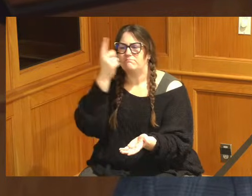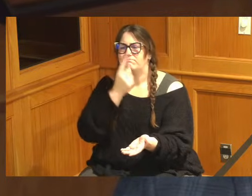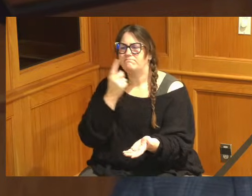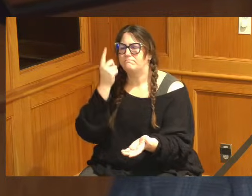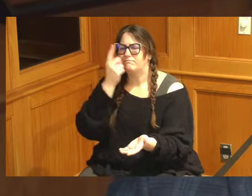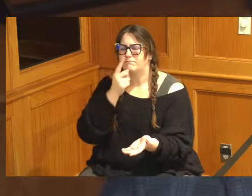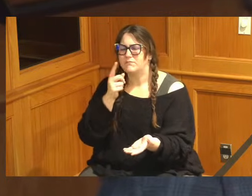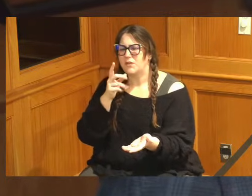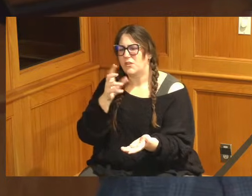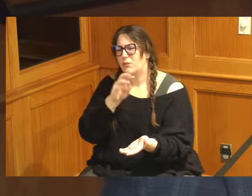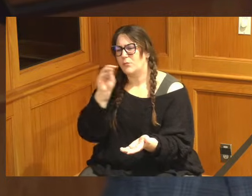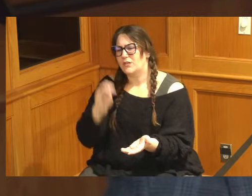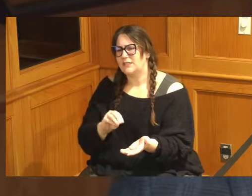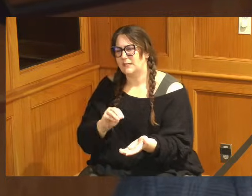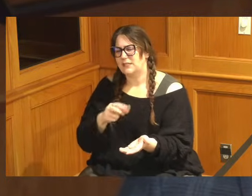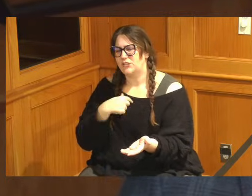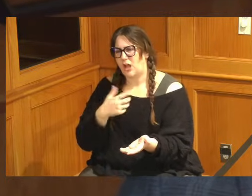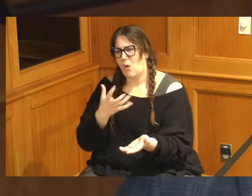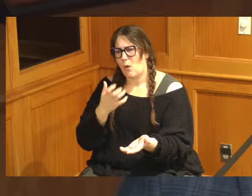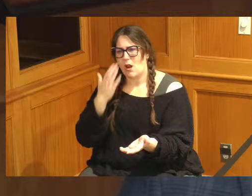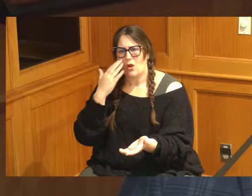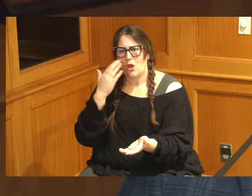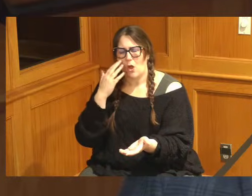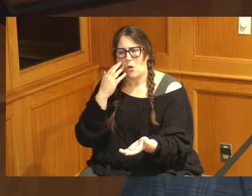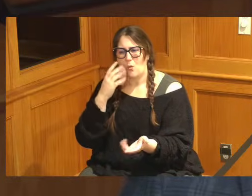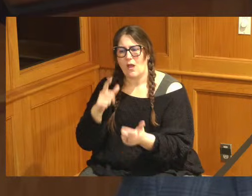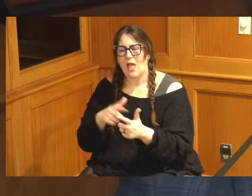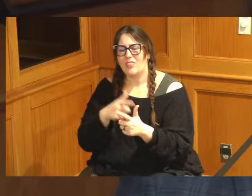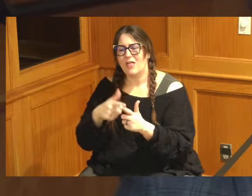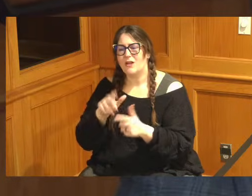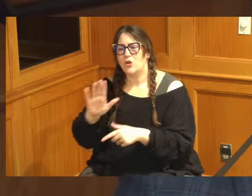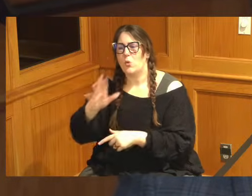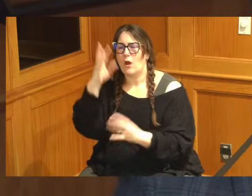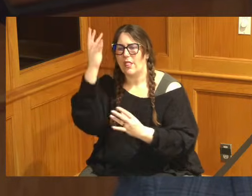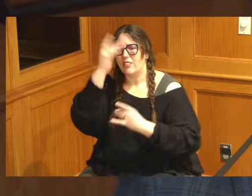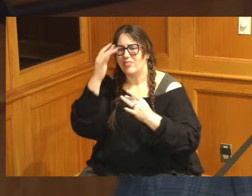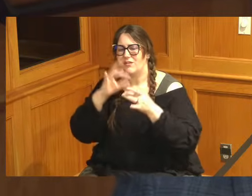I would I would love to know that and then your thoughts related to some of the challenges that